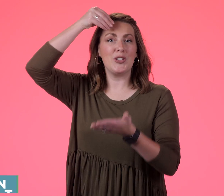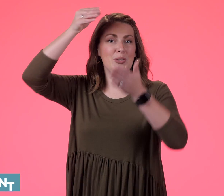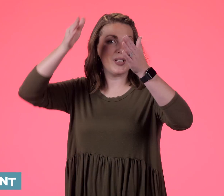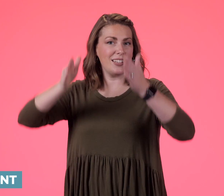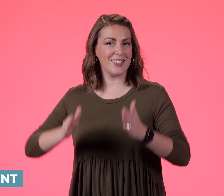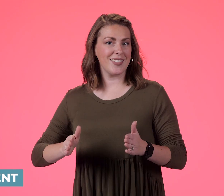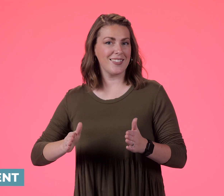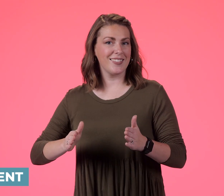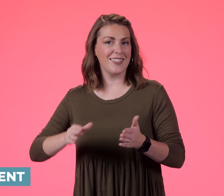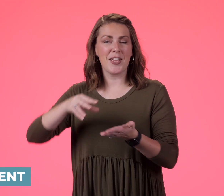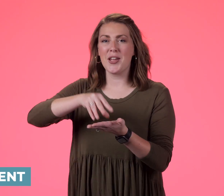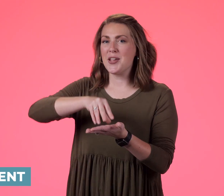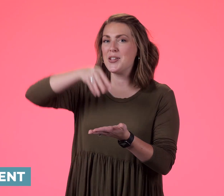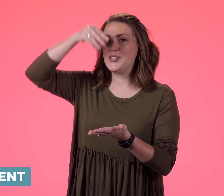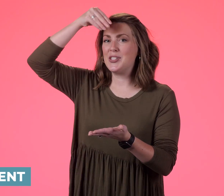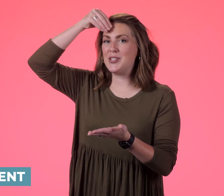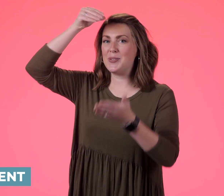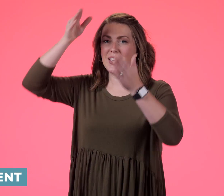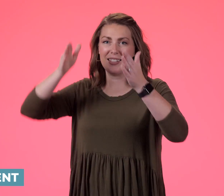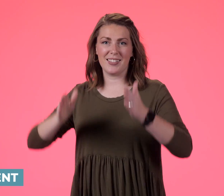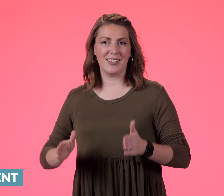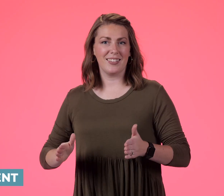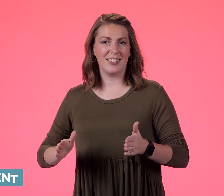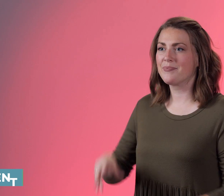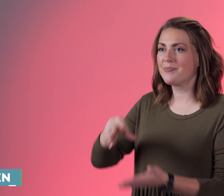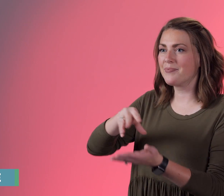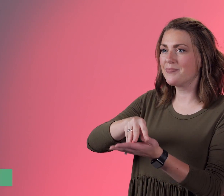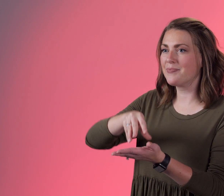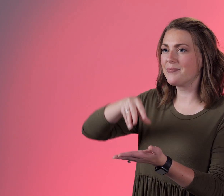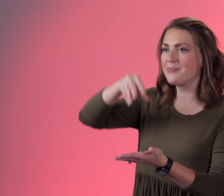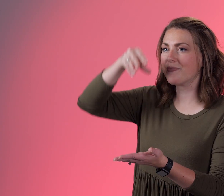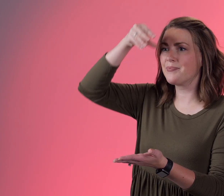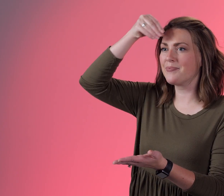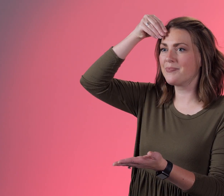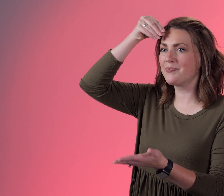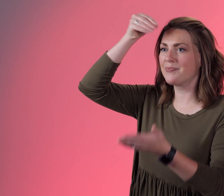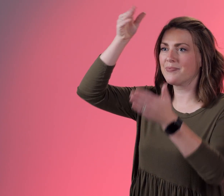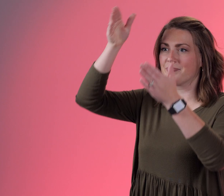Student Student It's a person who's learning.